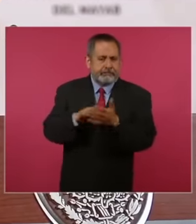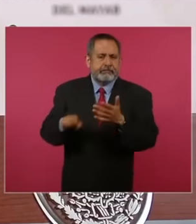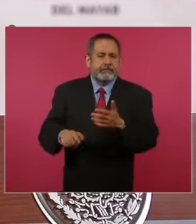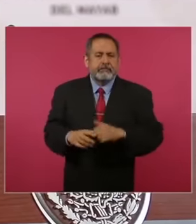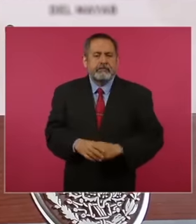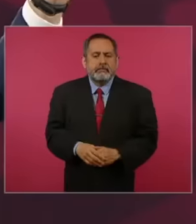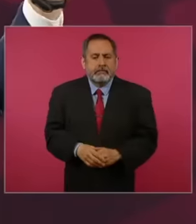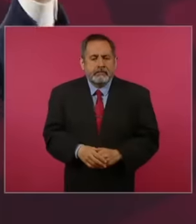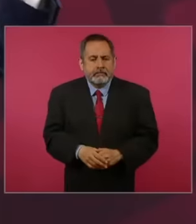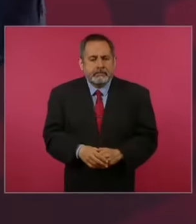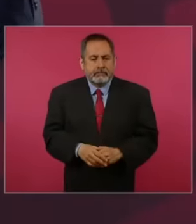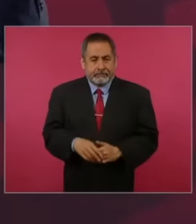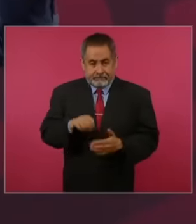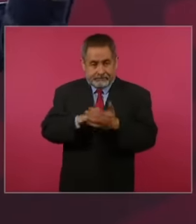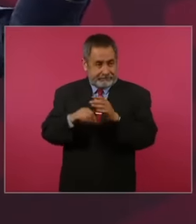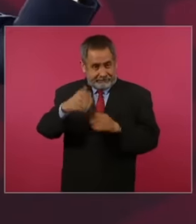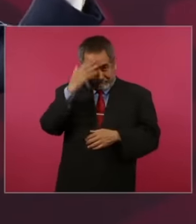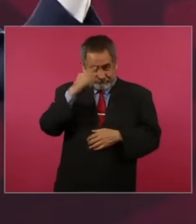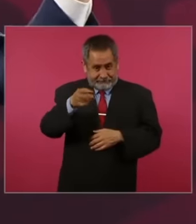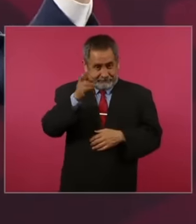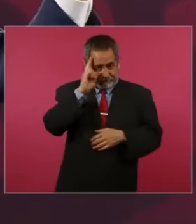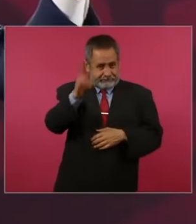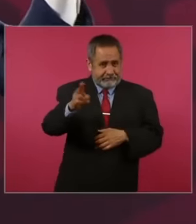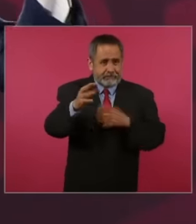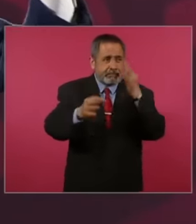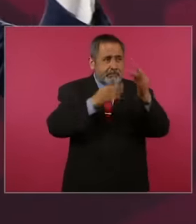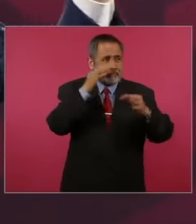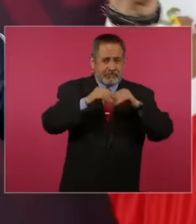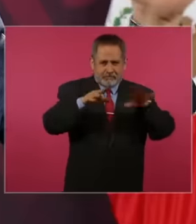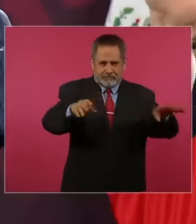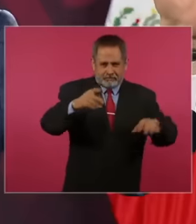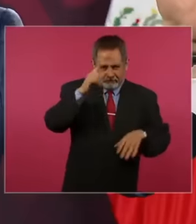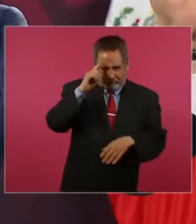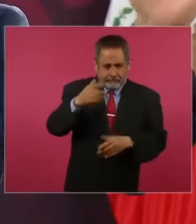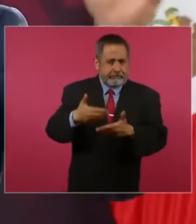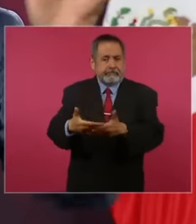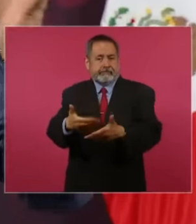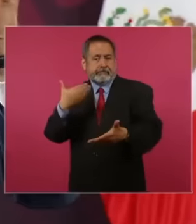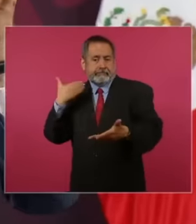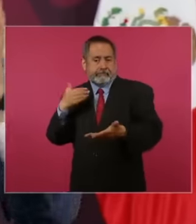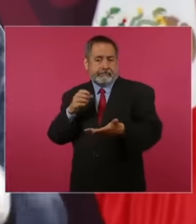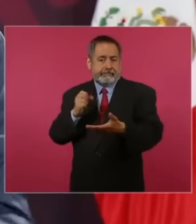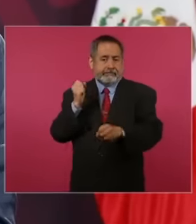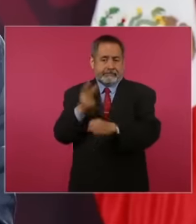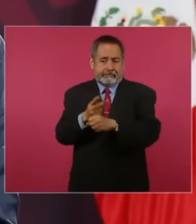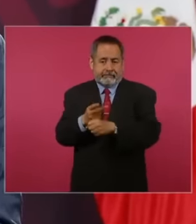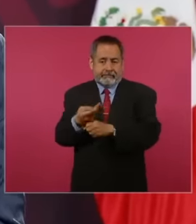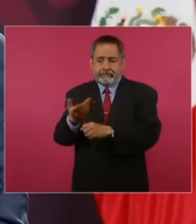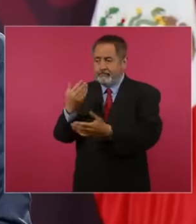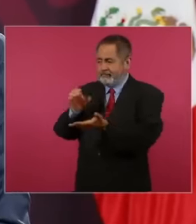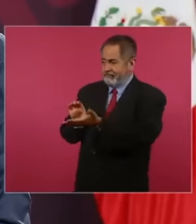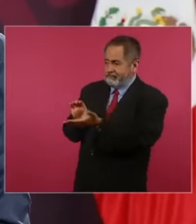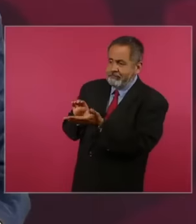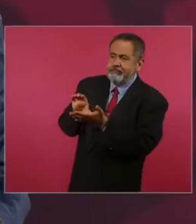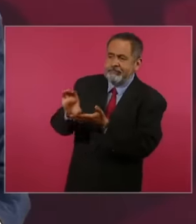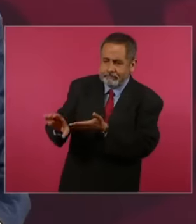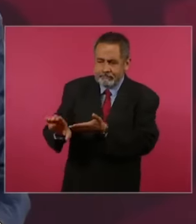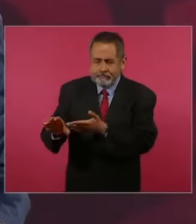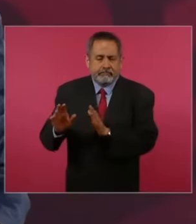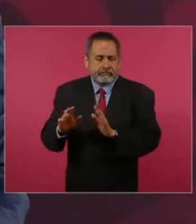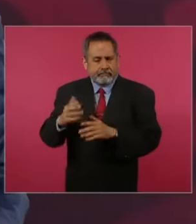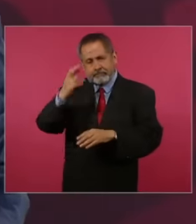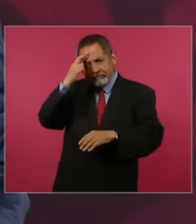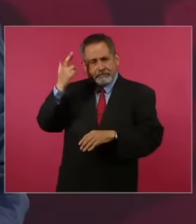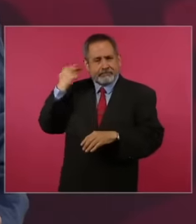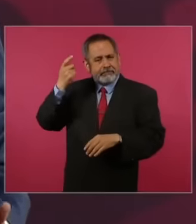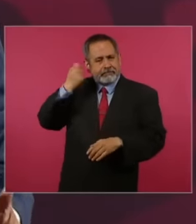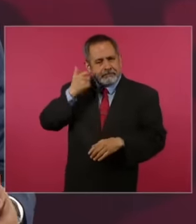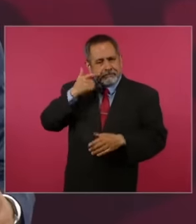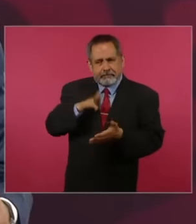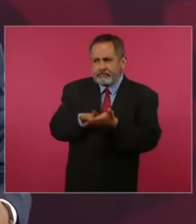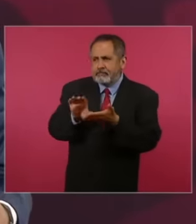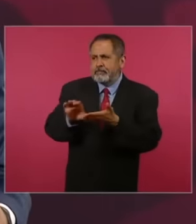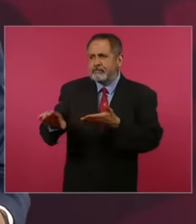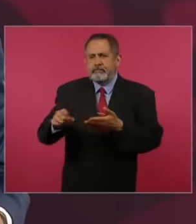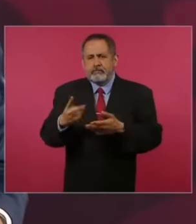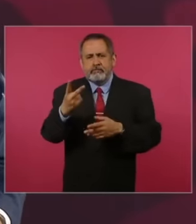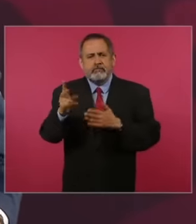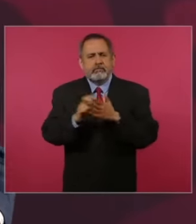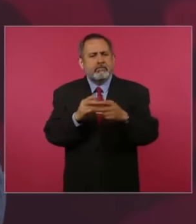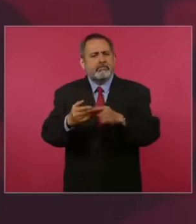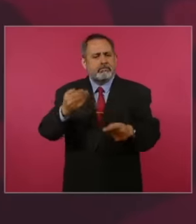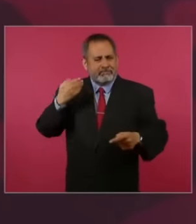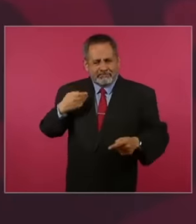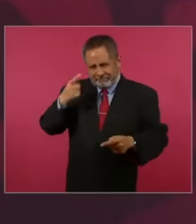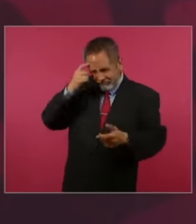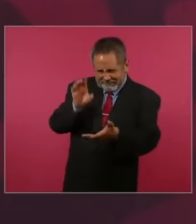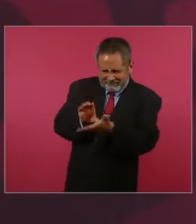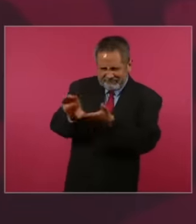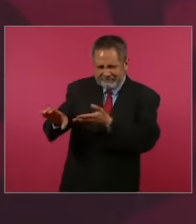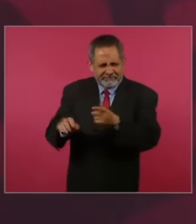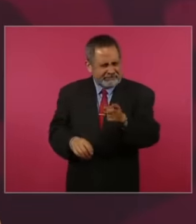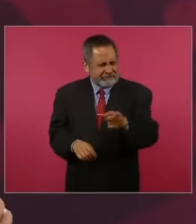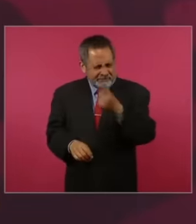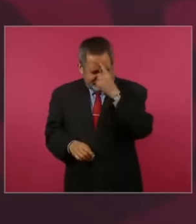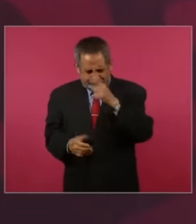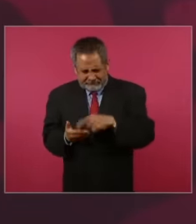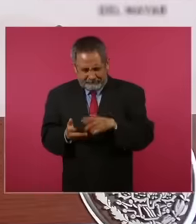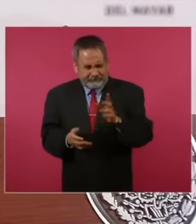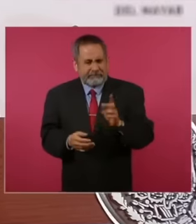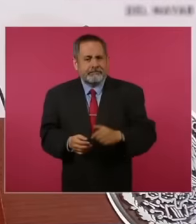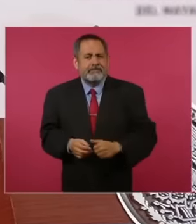due to the ban, the delivery of the support was brought forward, I think they were delivered for two